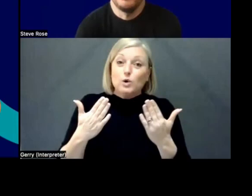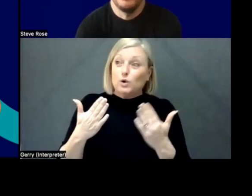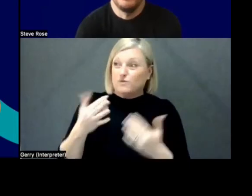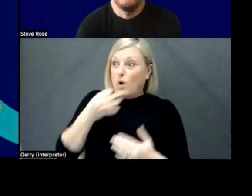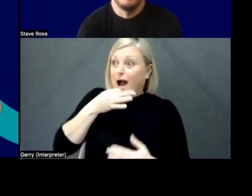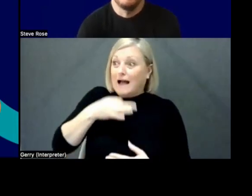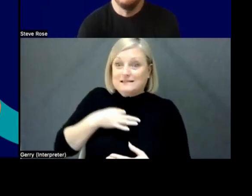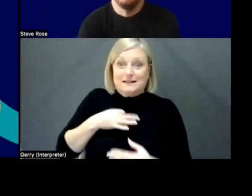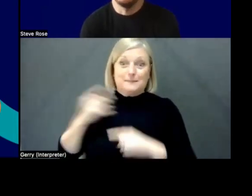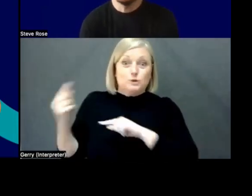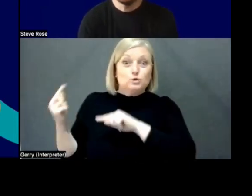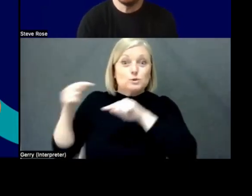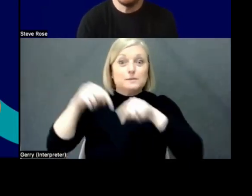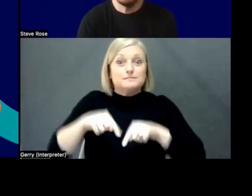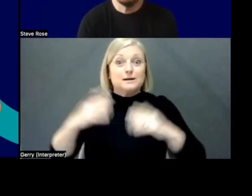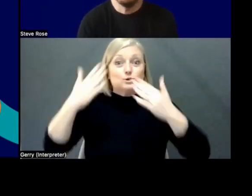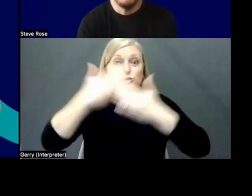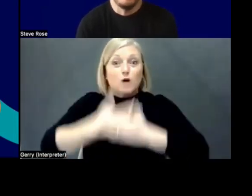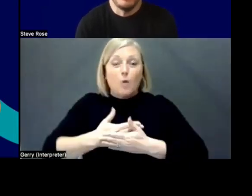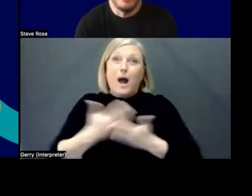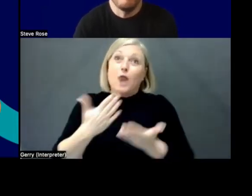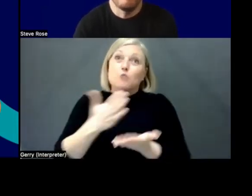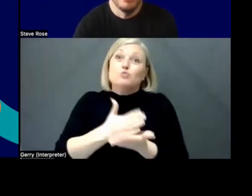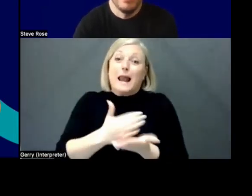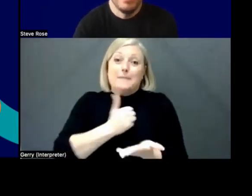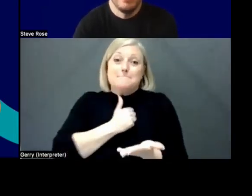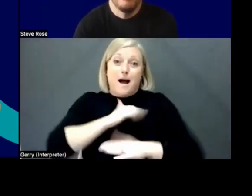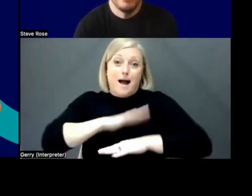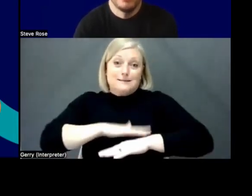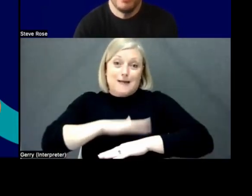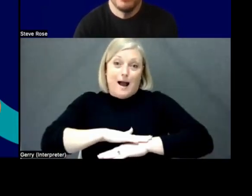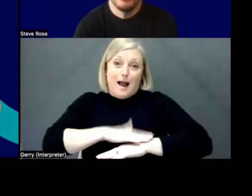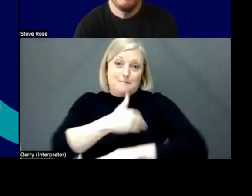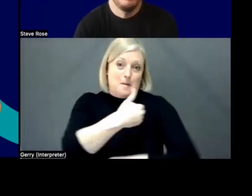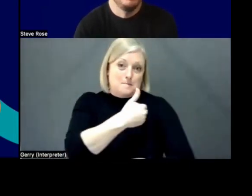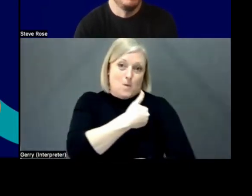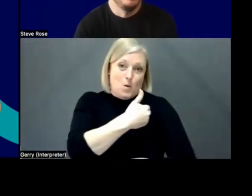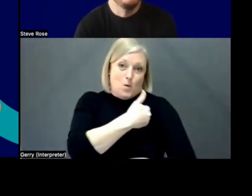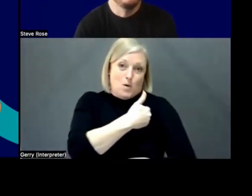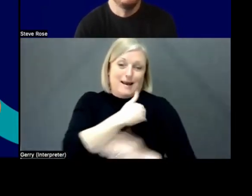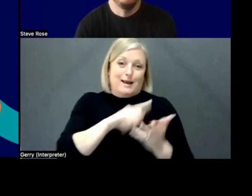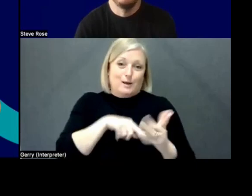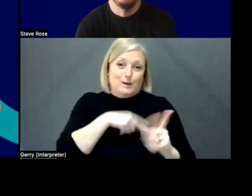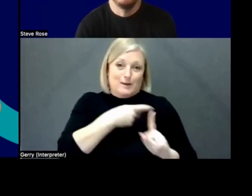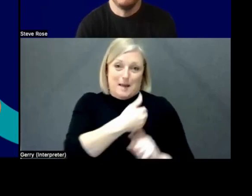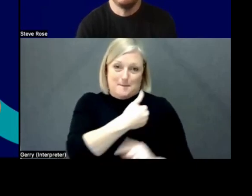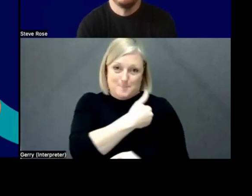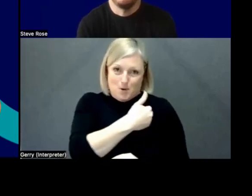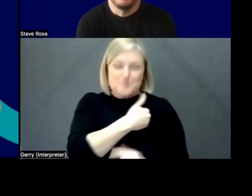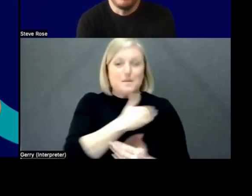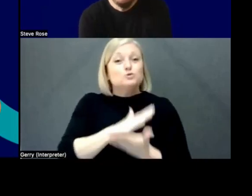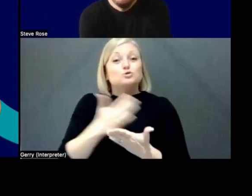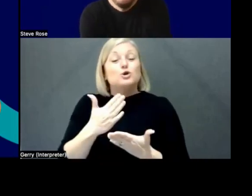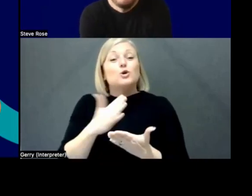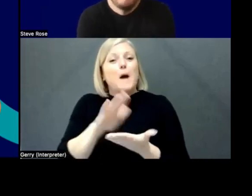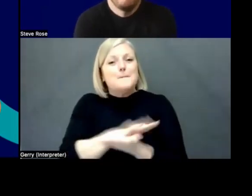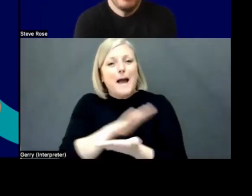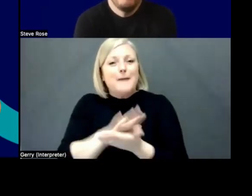for me. It really is a pleasure to be here and to talk to you about something that I'm really